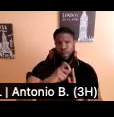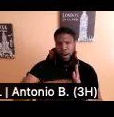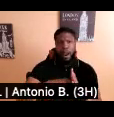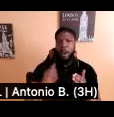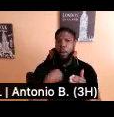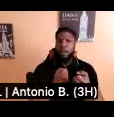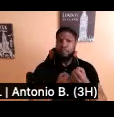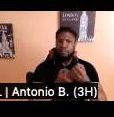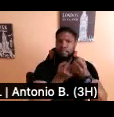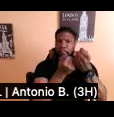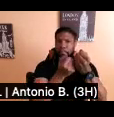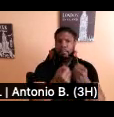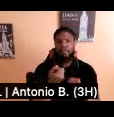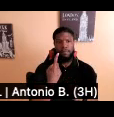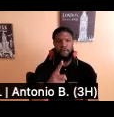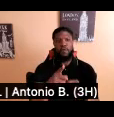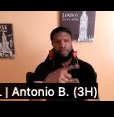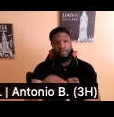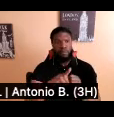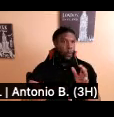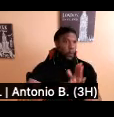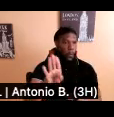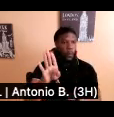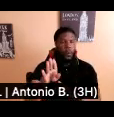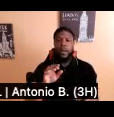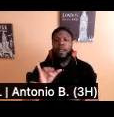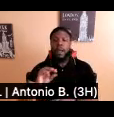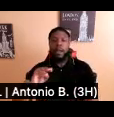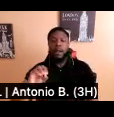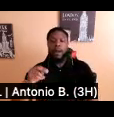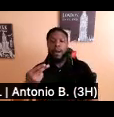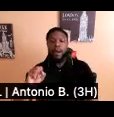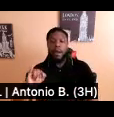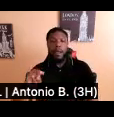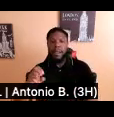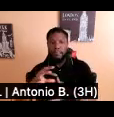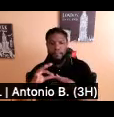to help them, as Mohsine said, not just with one assignment, but with transferring